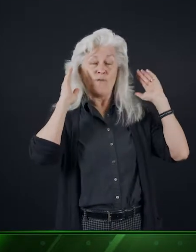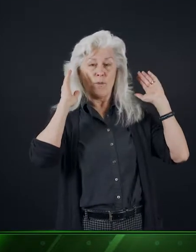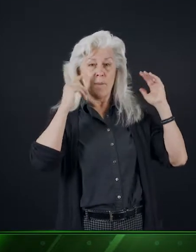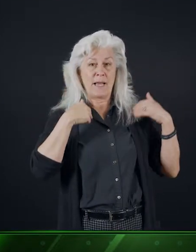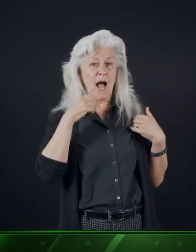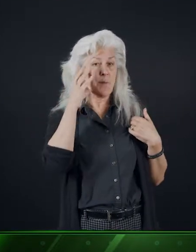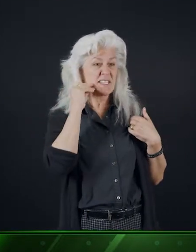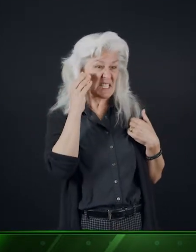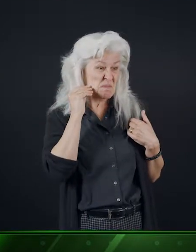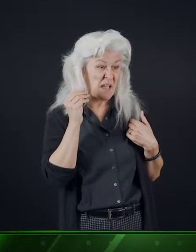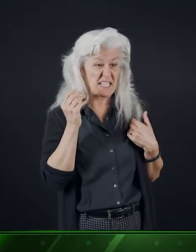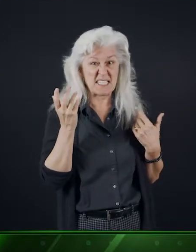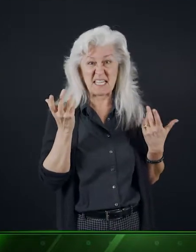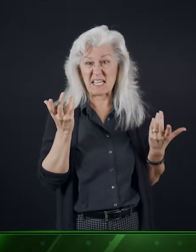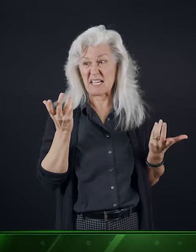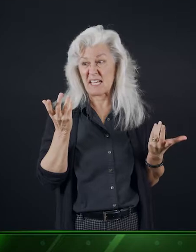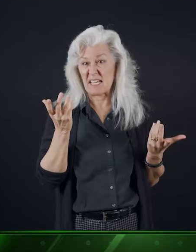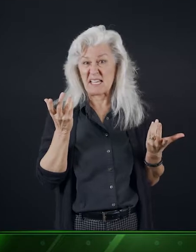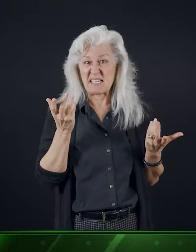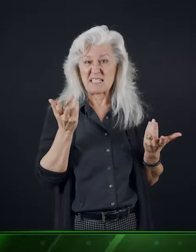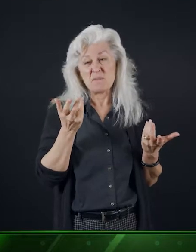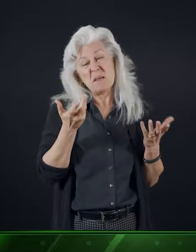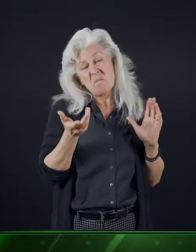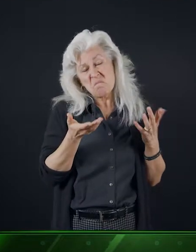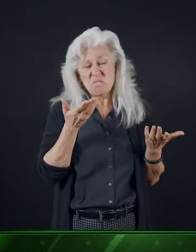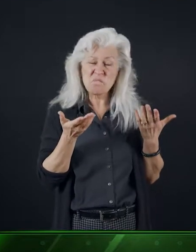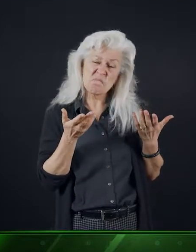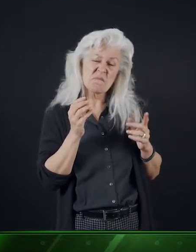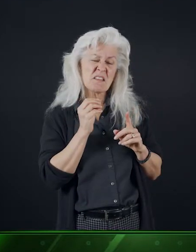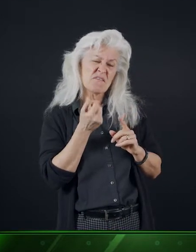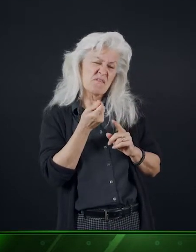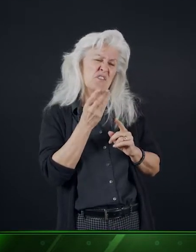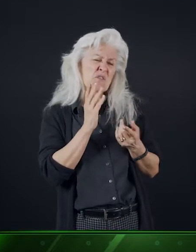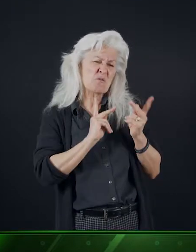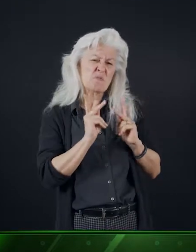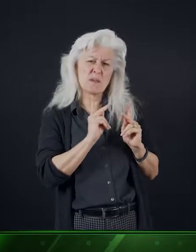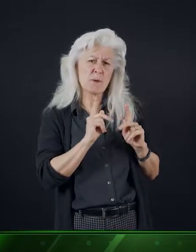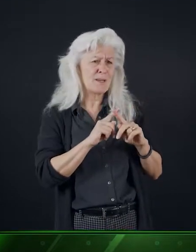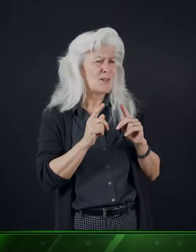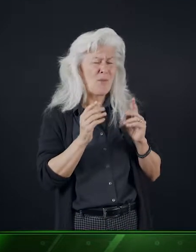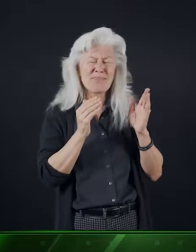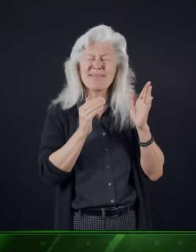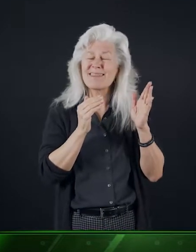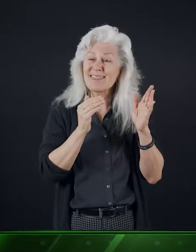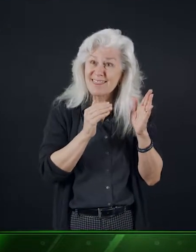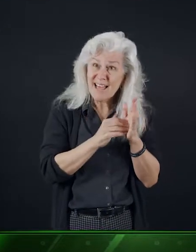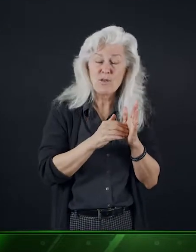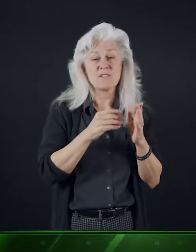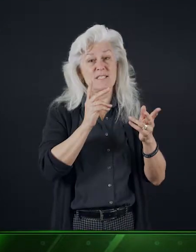I was expecting it to be, you know, slightly popular. But no, it got thousands of upvotes.